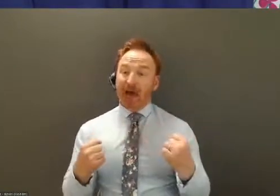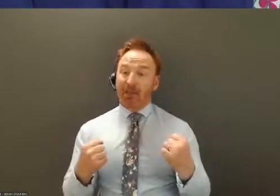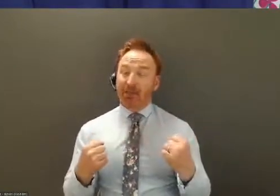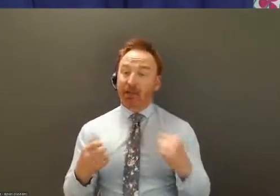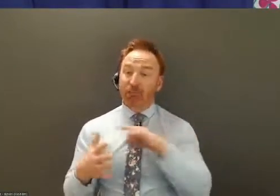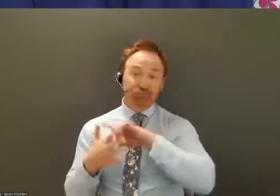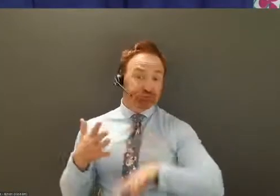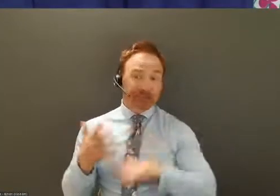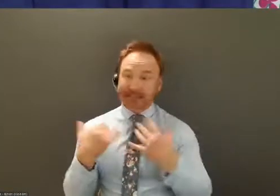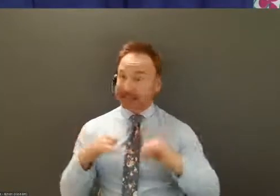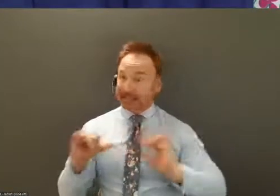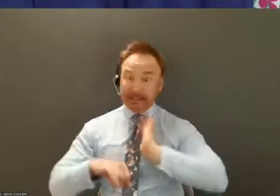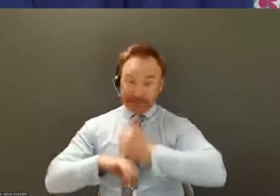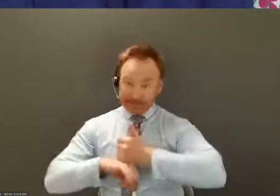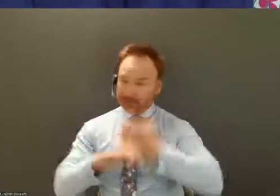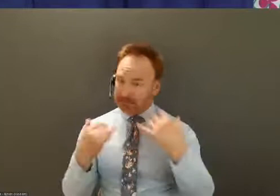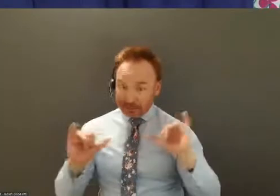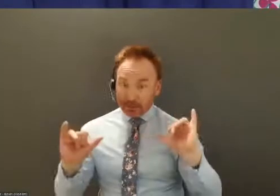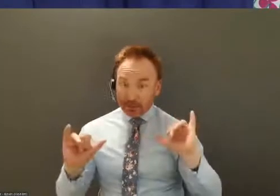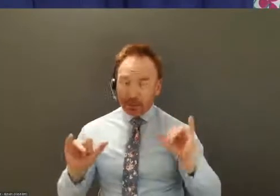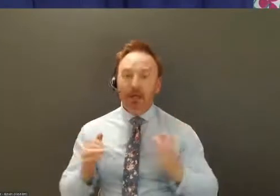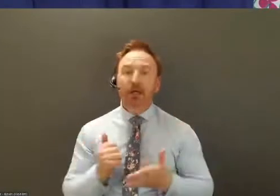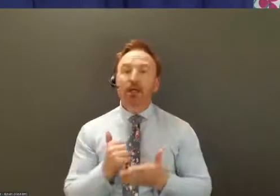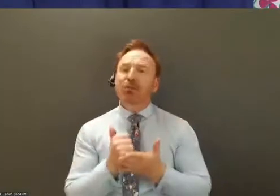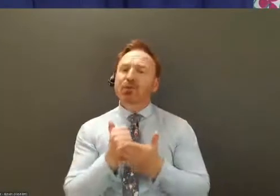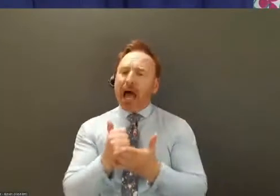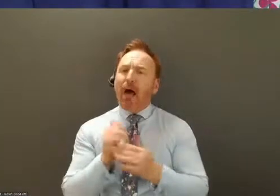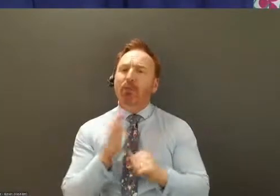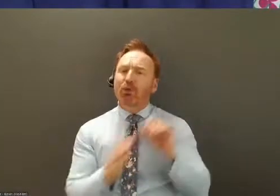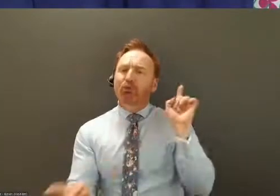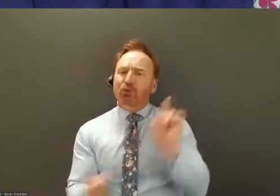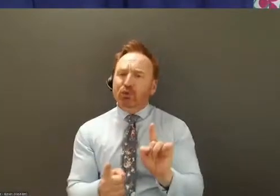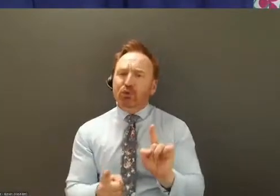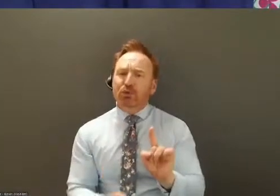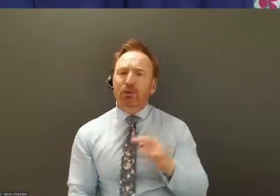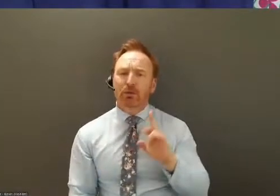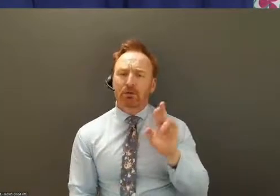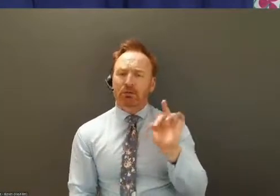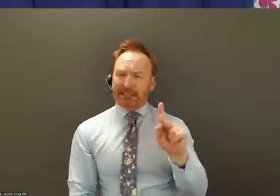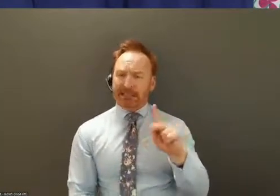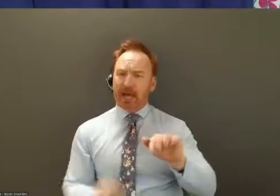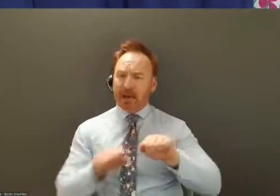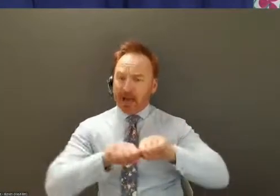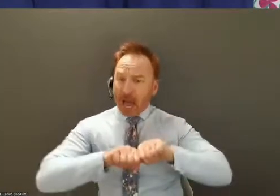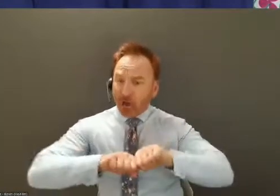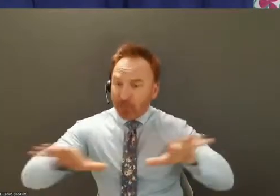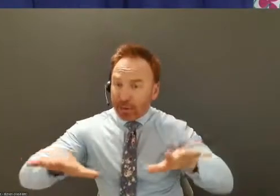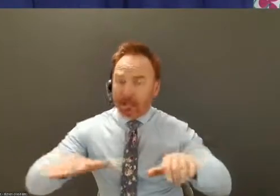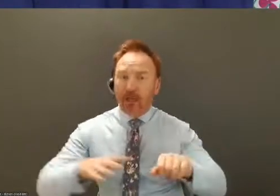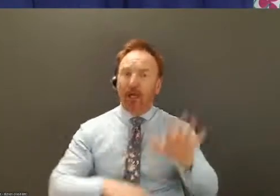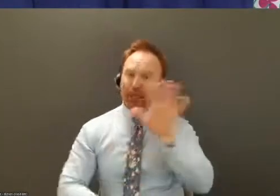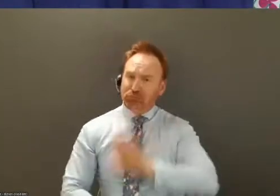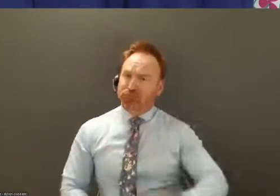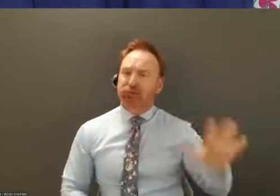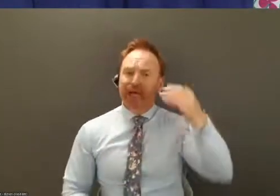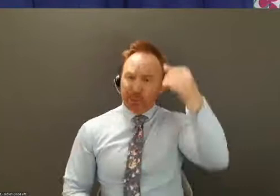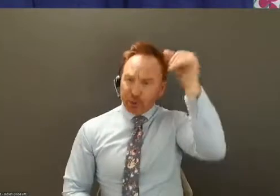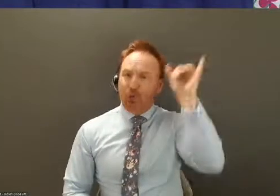us with the solution to combating this particular infectious disease and the more Yukoners are immunize the less